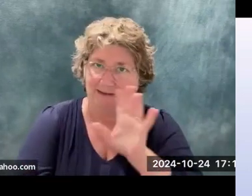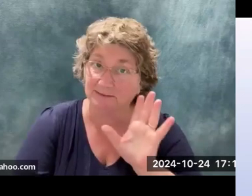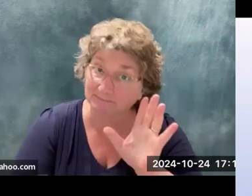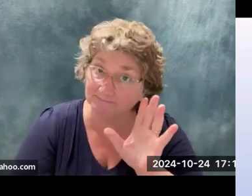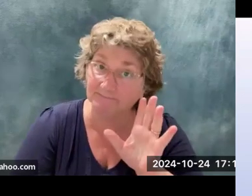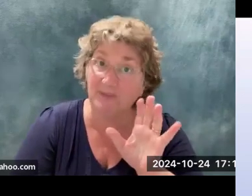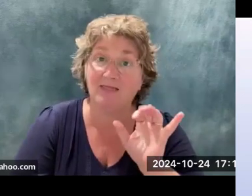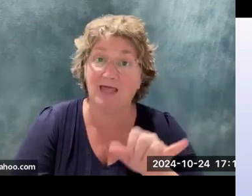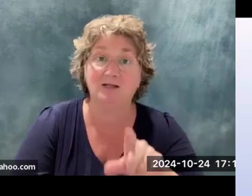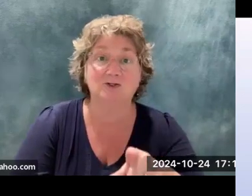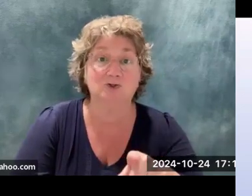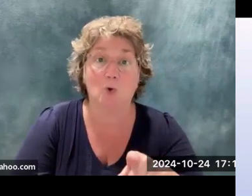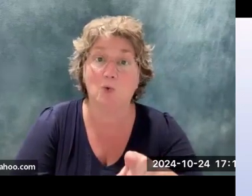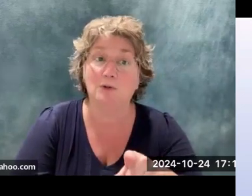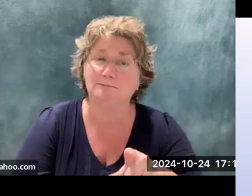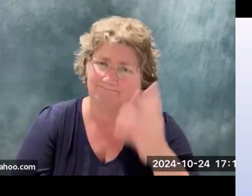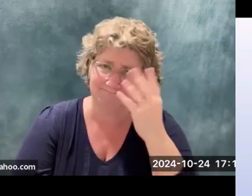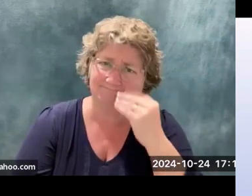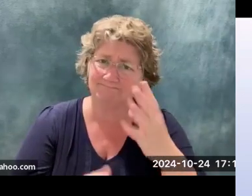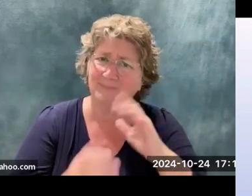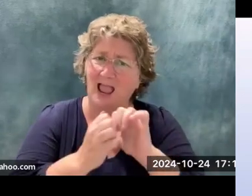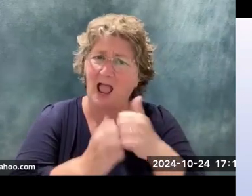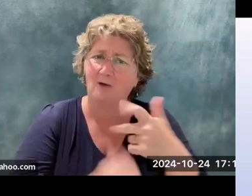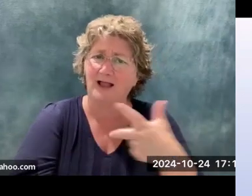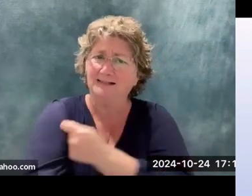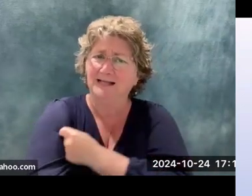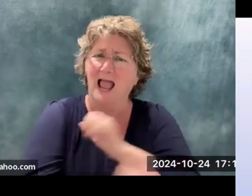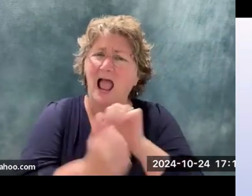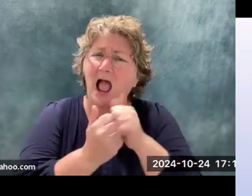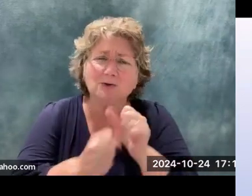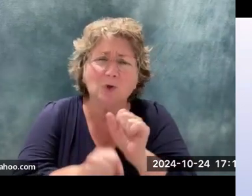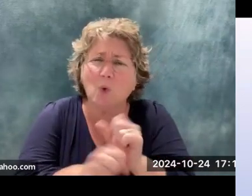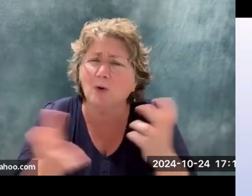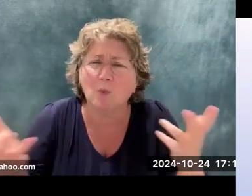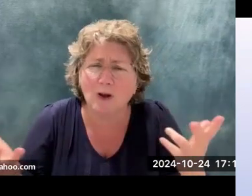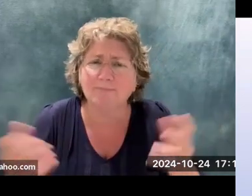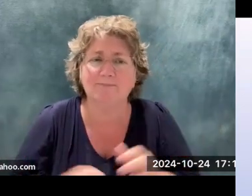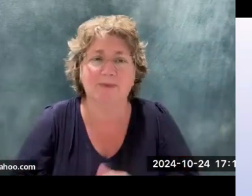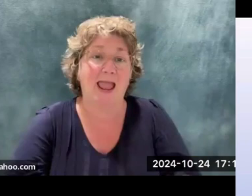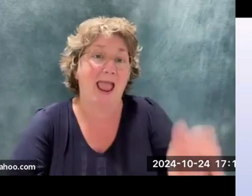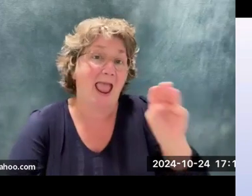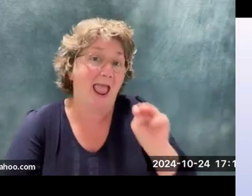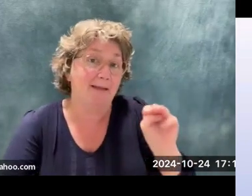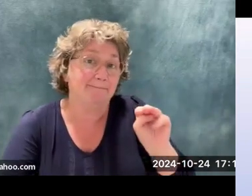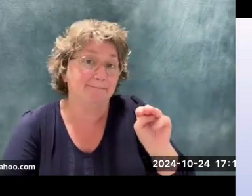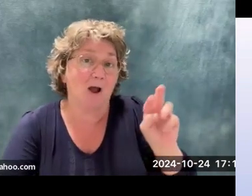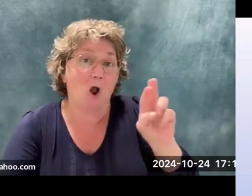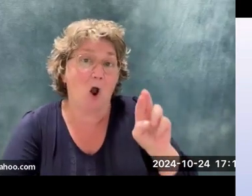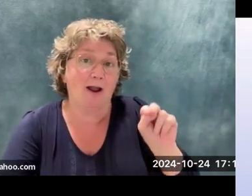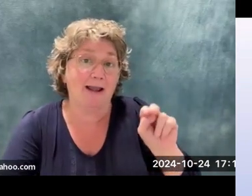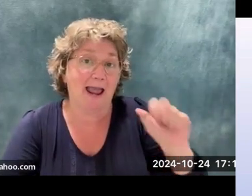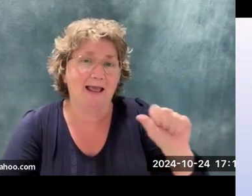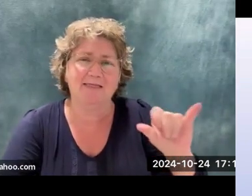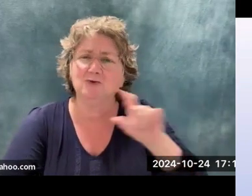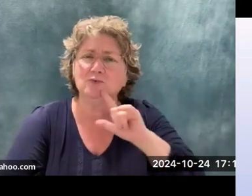The, the mRNA, the messenger RNA, which is genetic